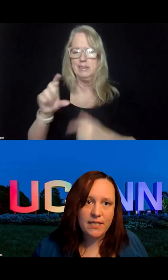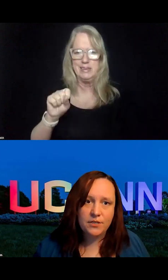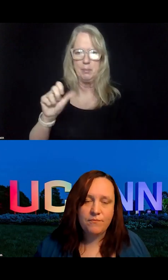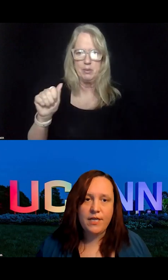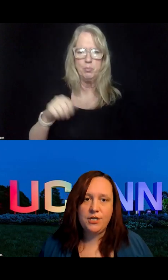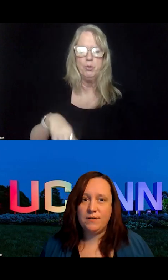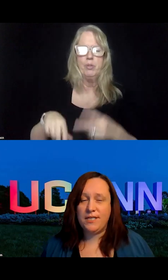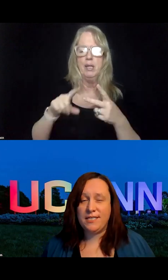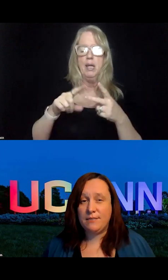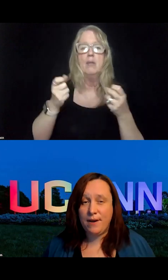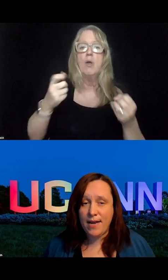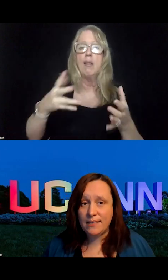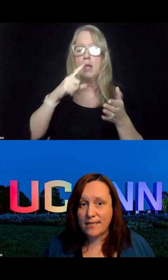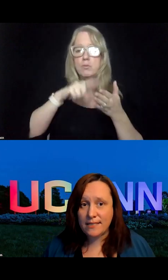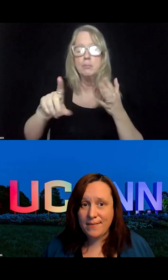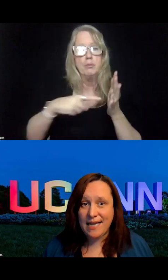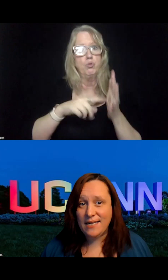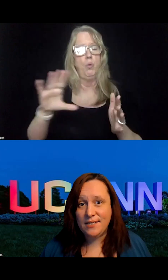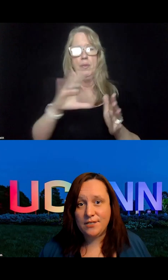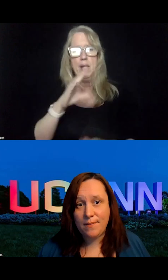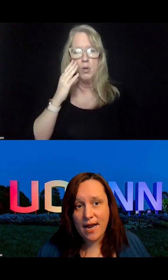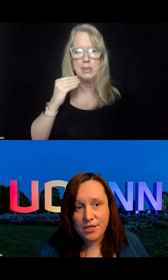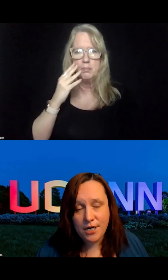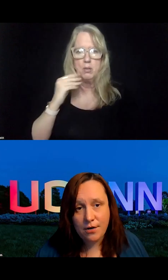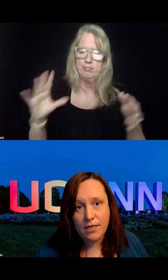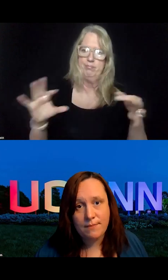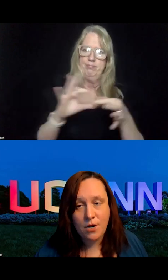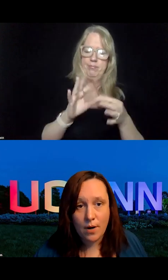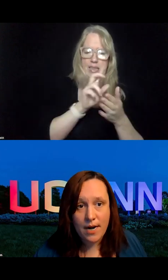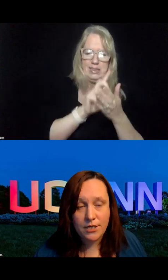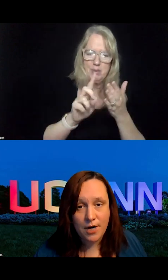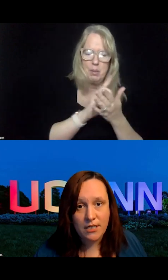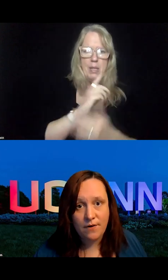THIS IS TIED TO DISCRIMINATION AND MINORITY STRESS.